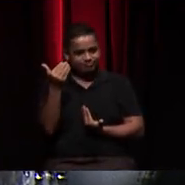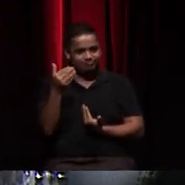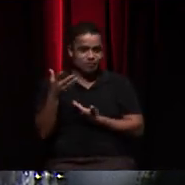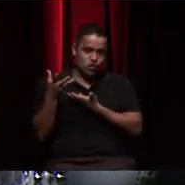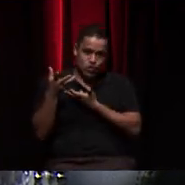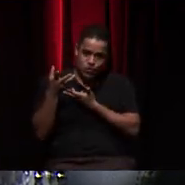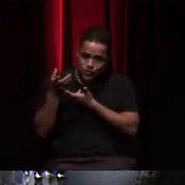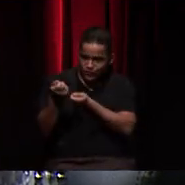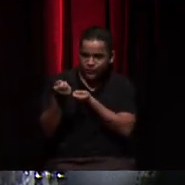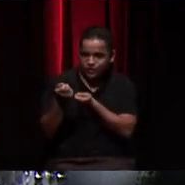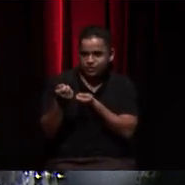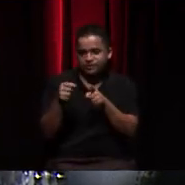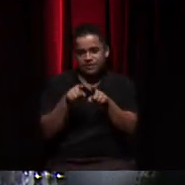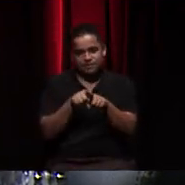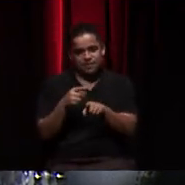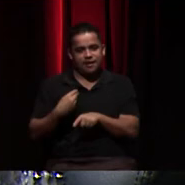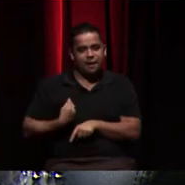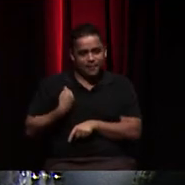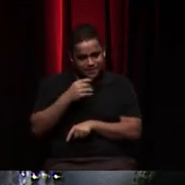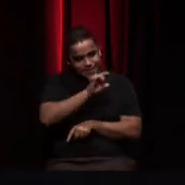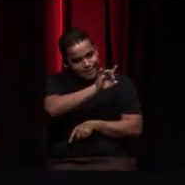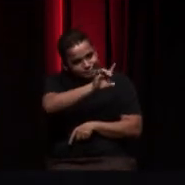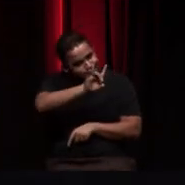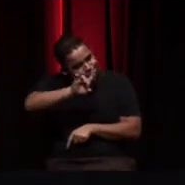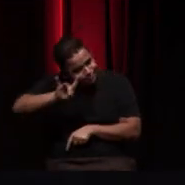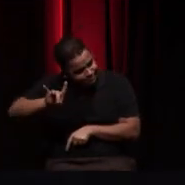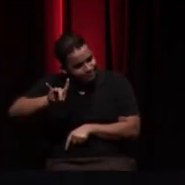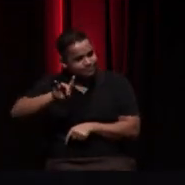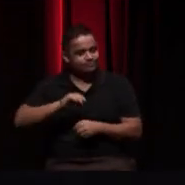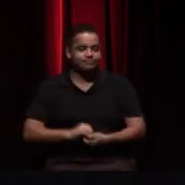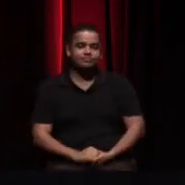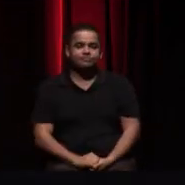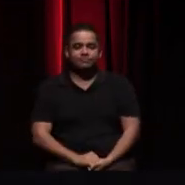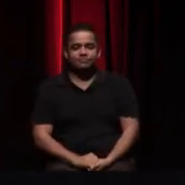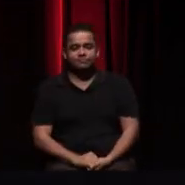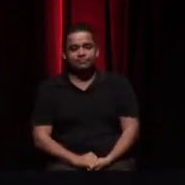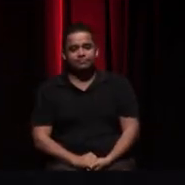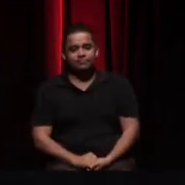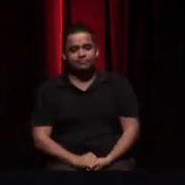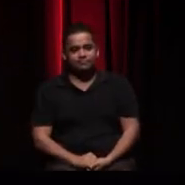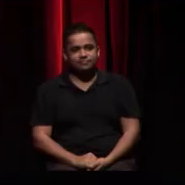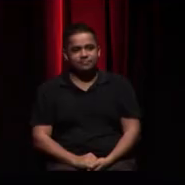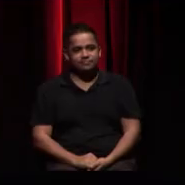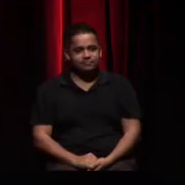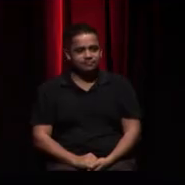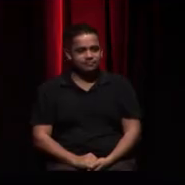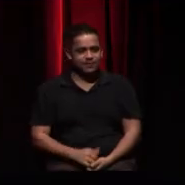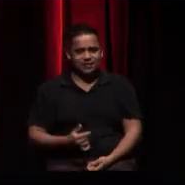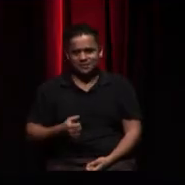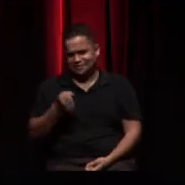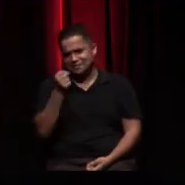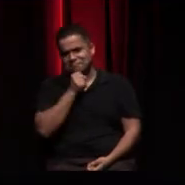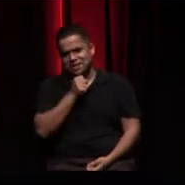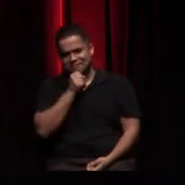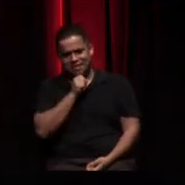and the presence of all of you. I must be the eldest in this panel.